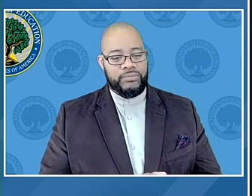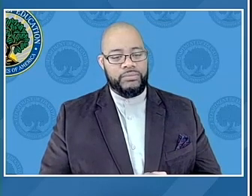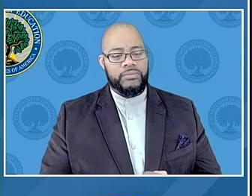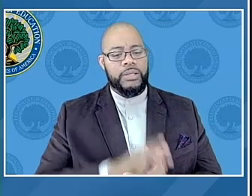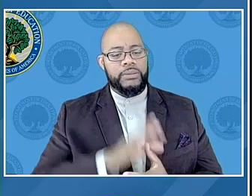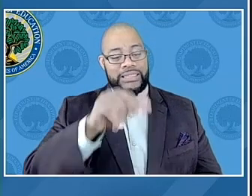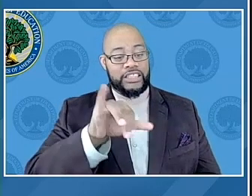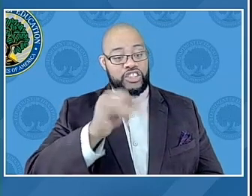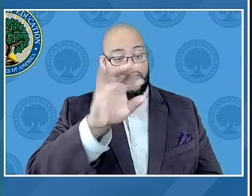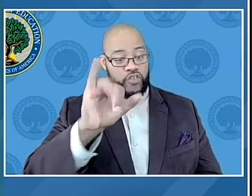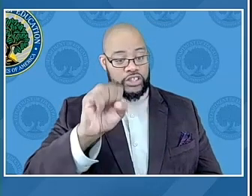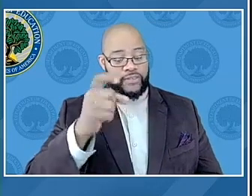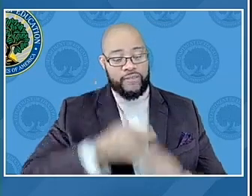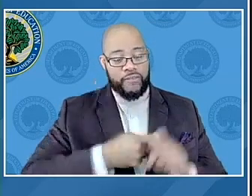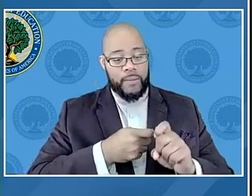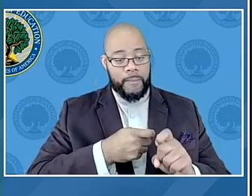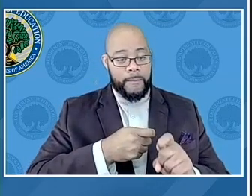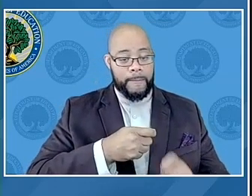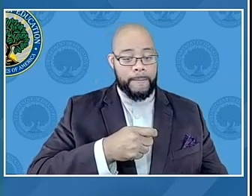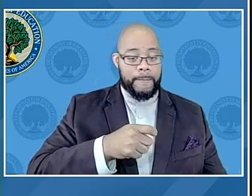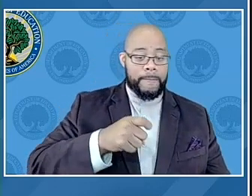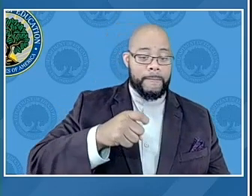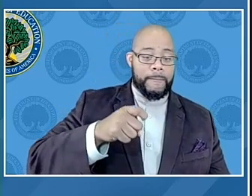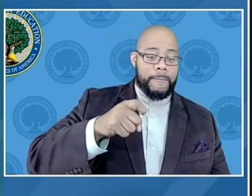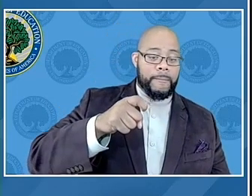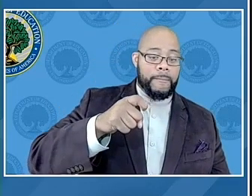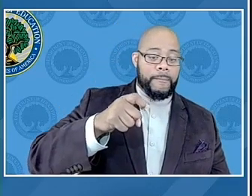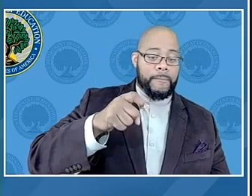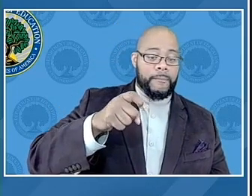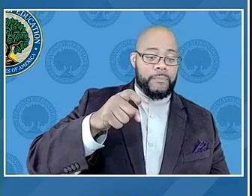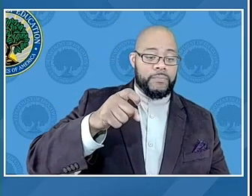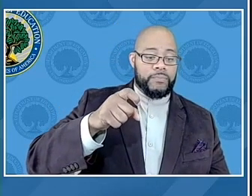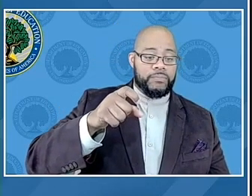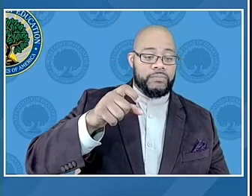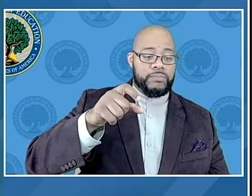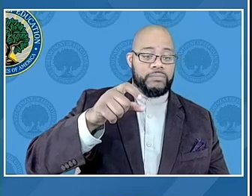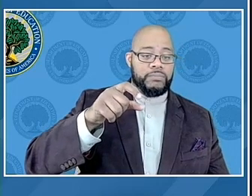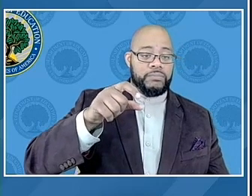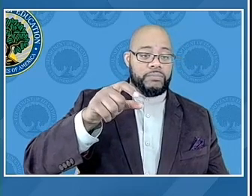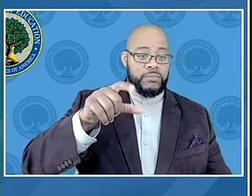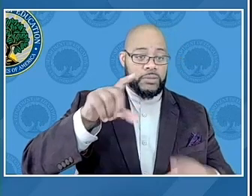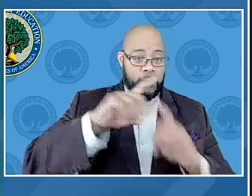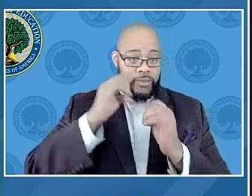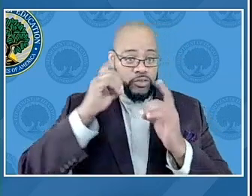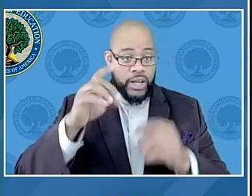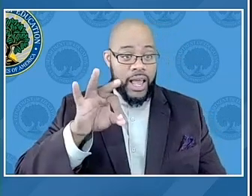FMCS. Thank you for taking the time today to address the committee.